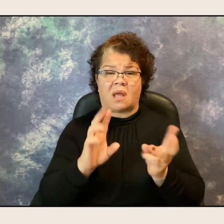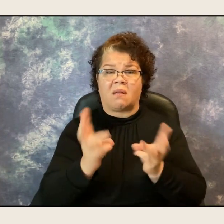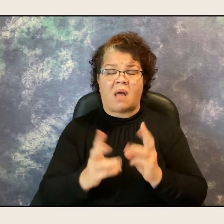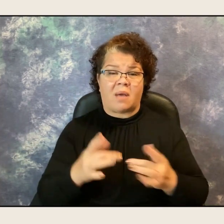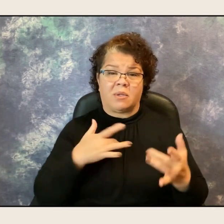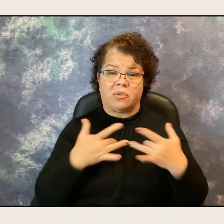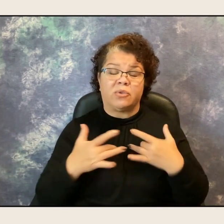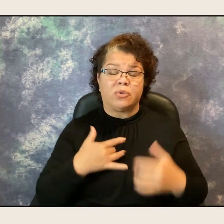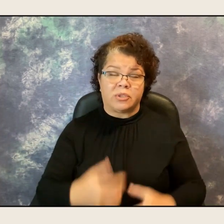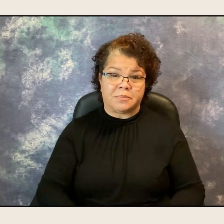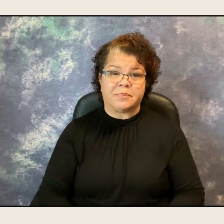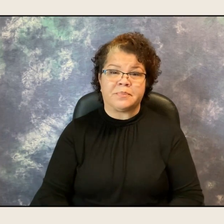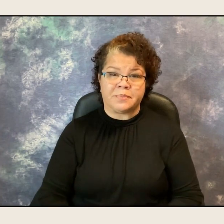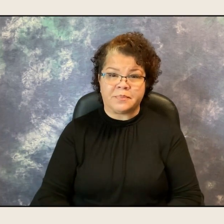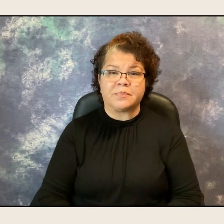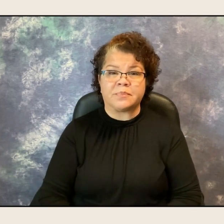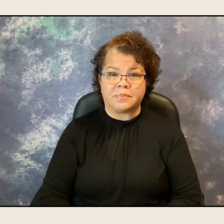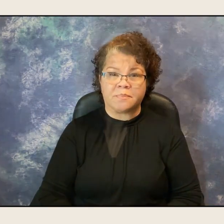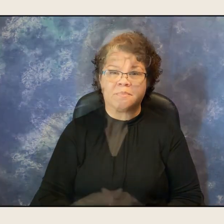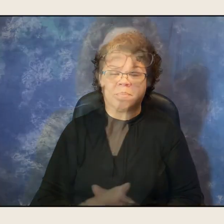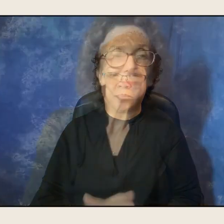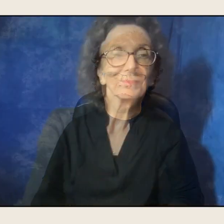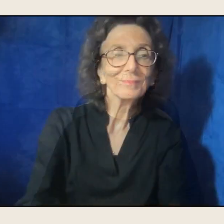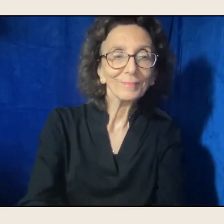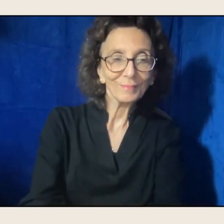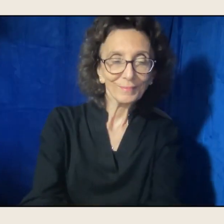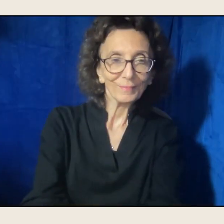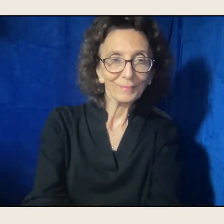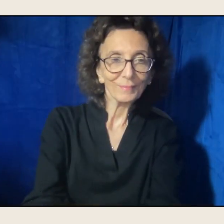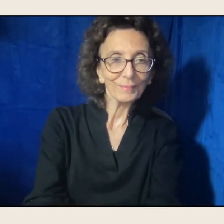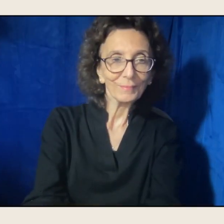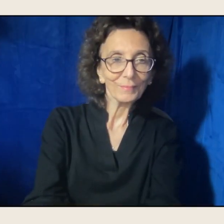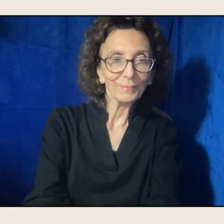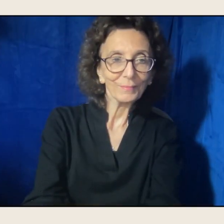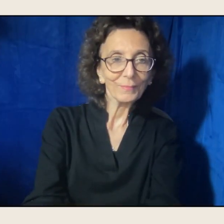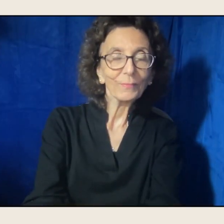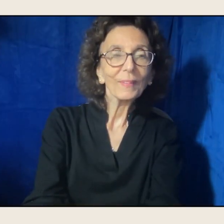Thank you. This question from Laurie Hammerich.